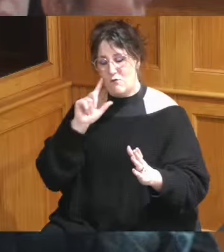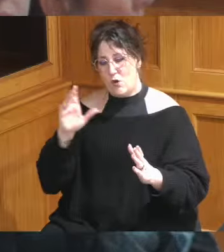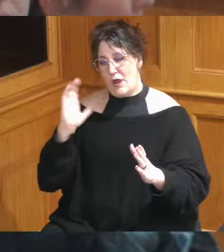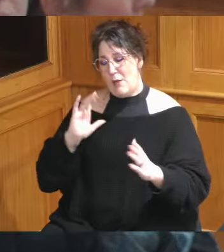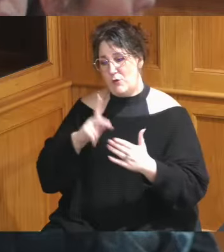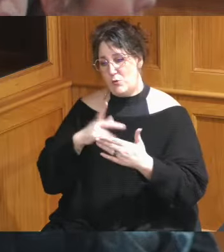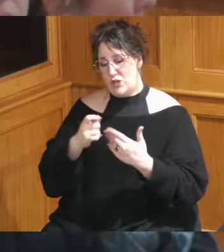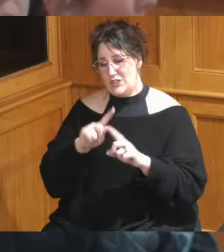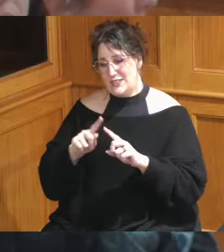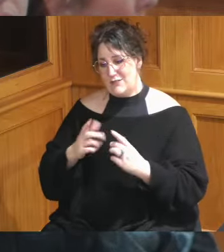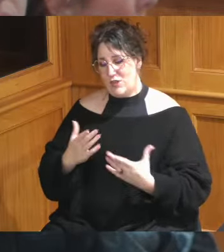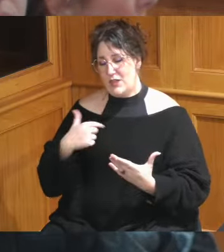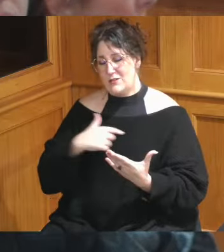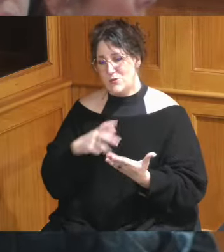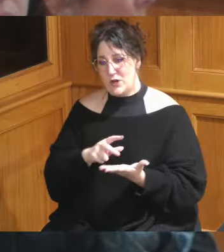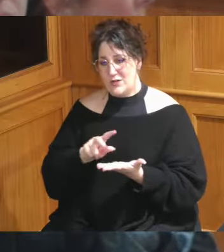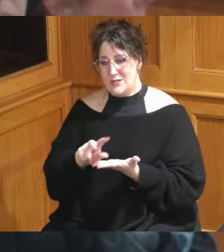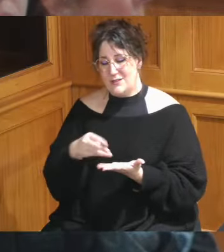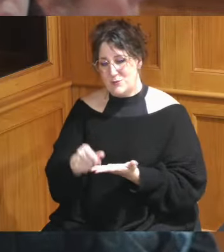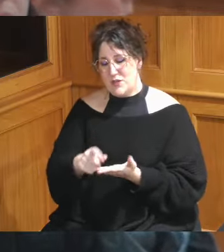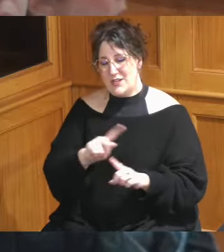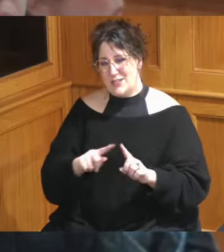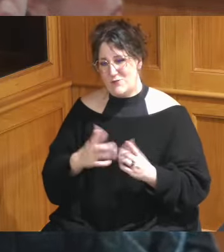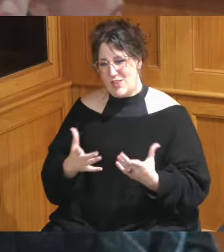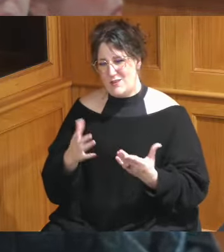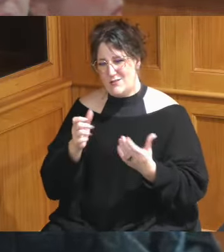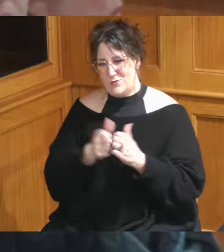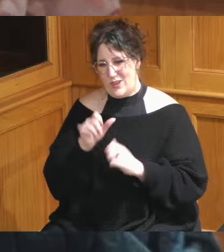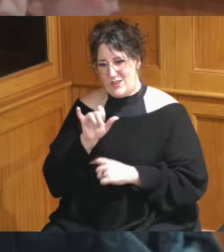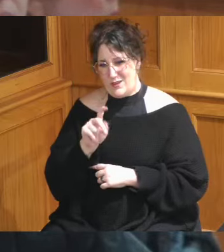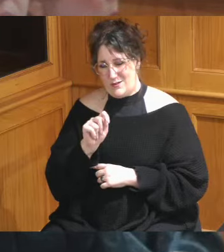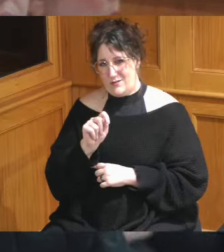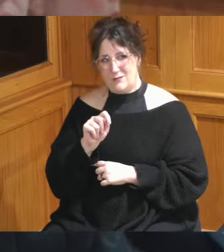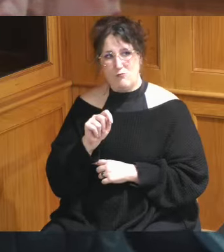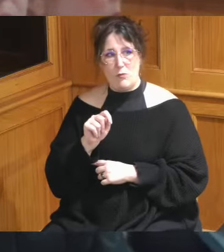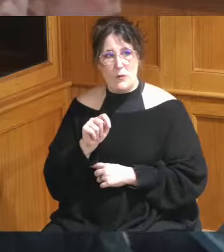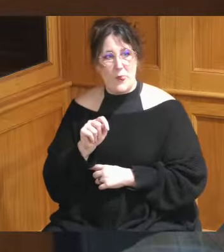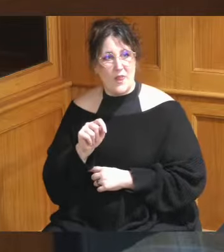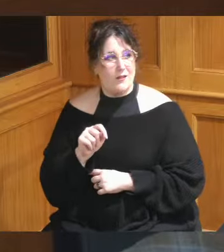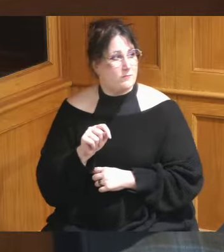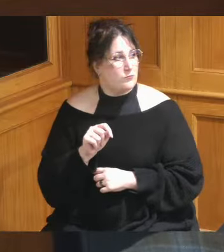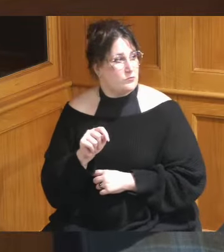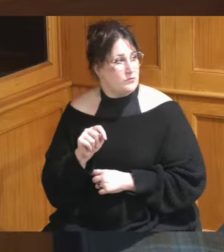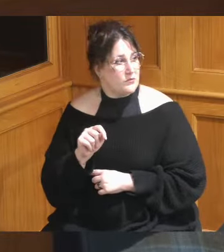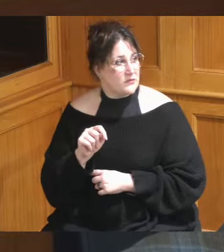foresee doing and what spending is associated with that. Yeah. And then I saying yes to it.